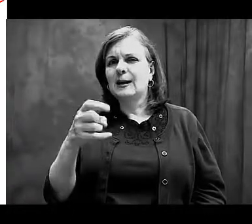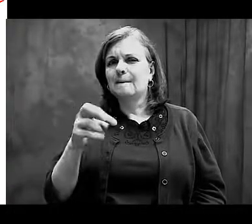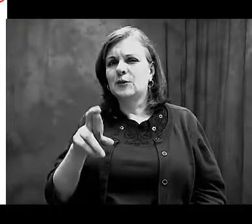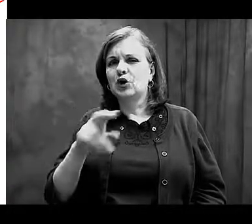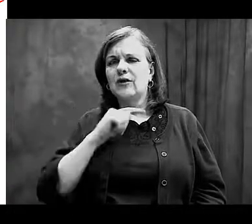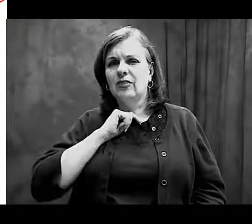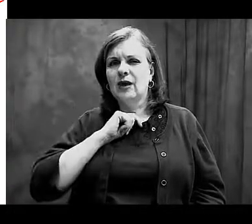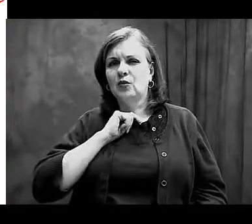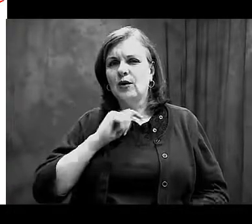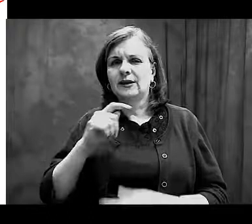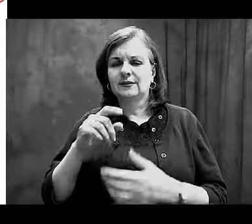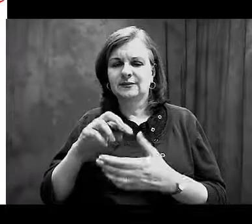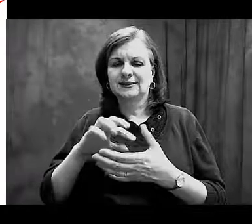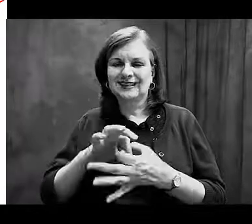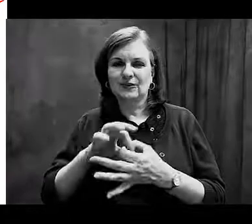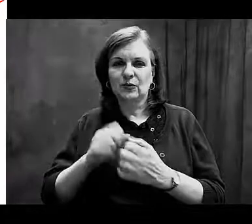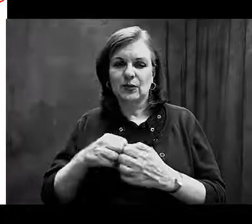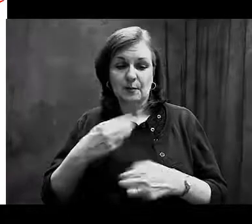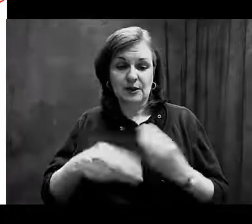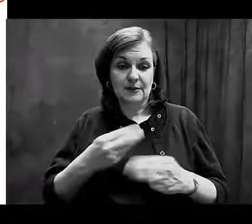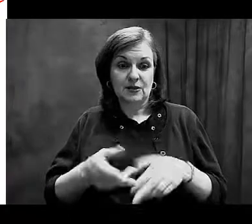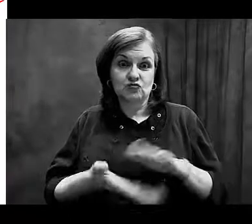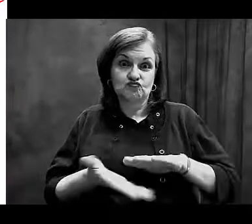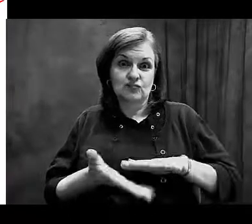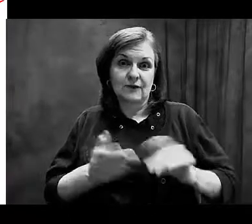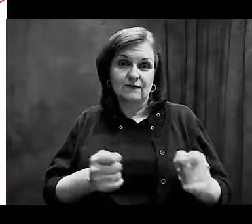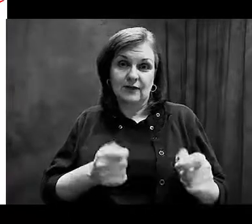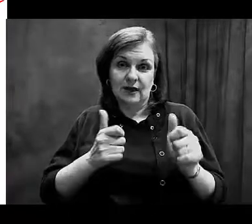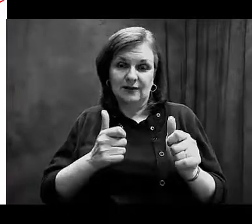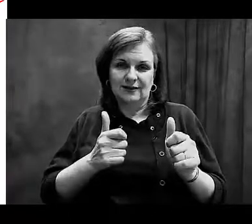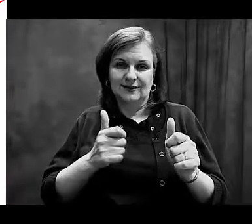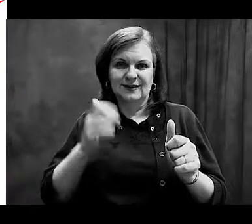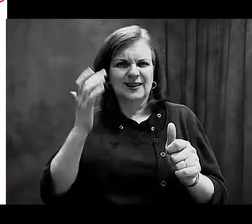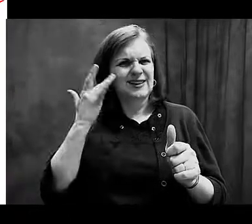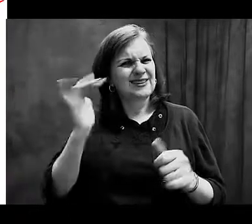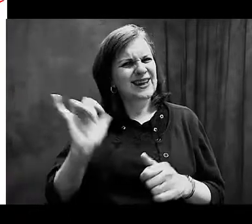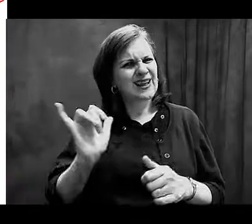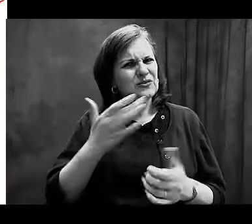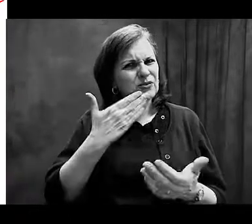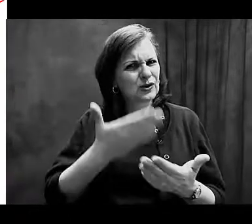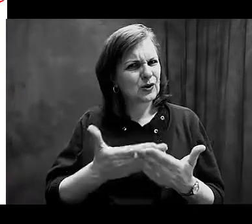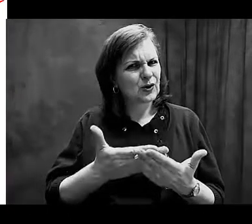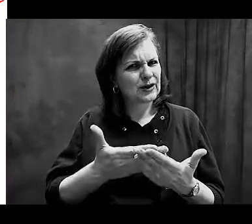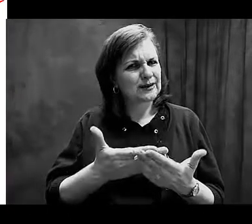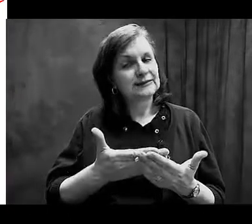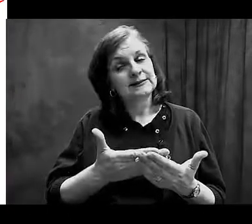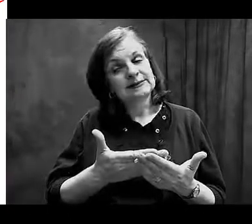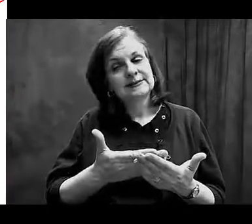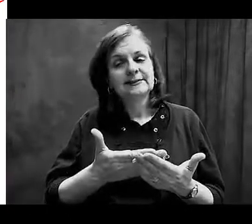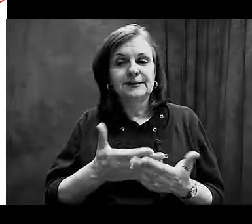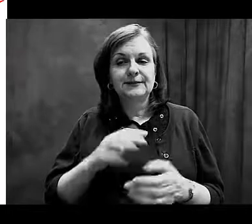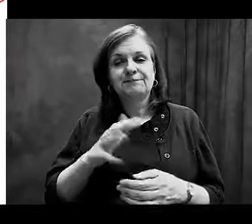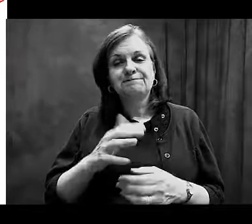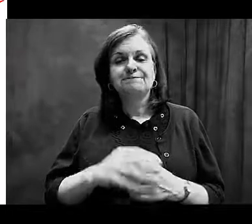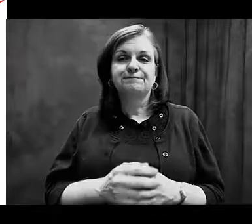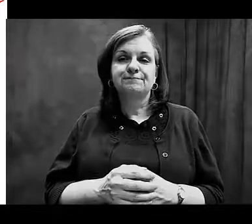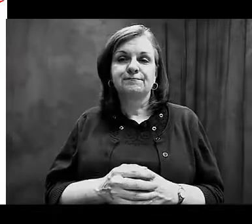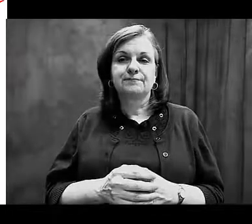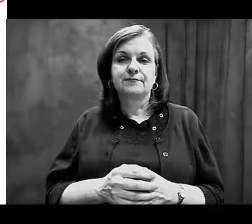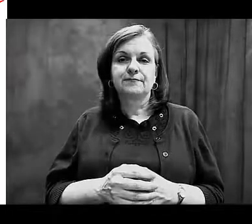hyperthyroidism is associated with increased metabolism which sounds good! to a point.